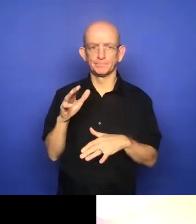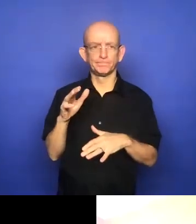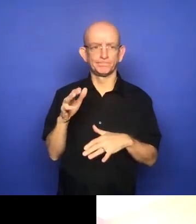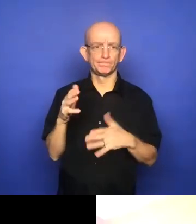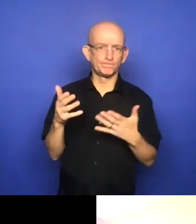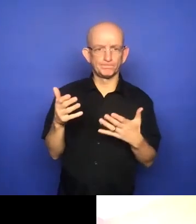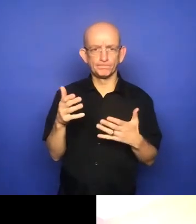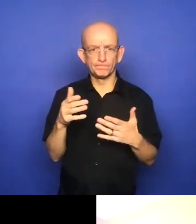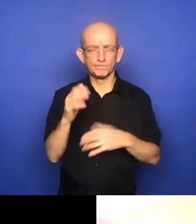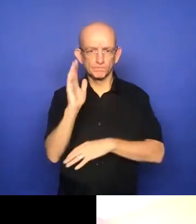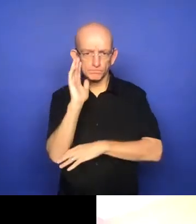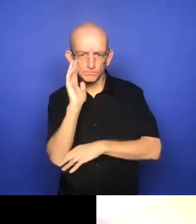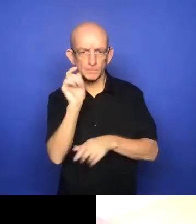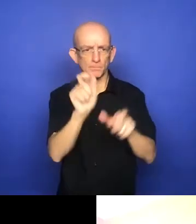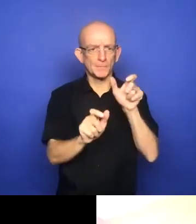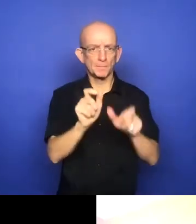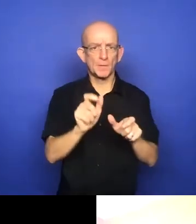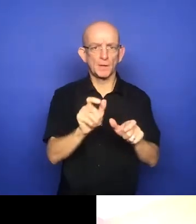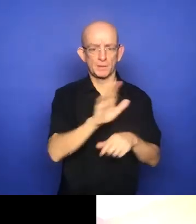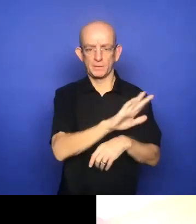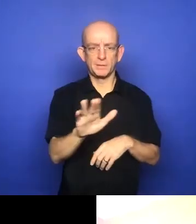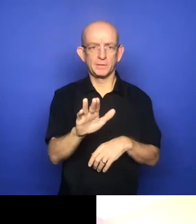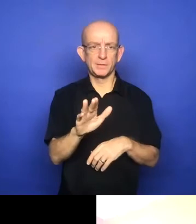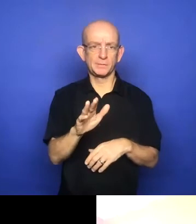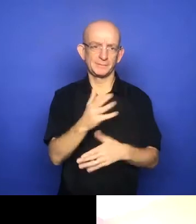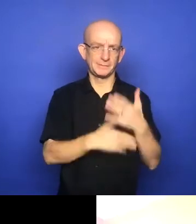terms of listening to the views of